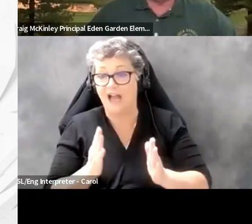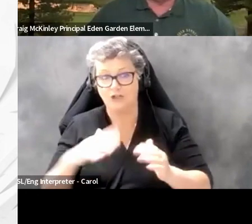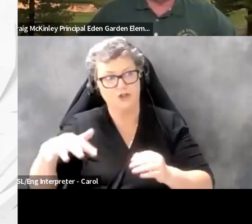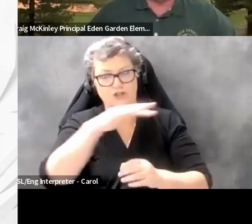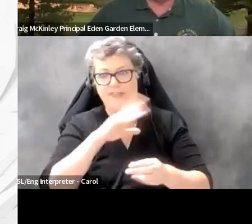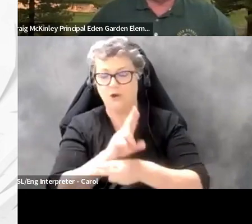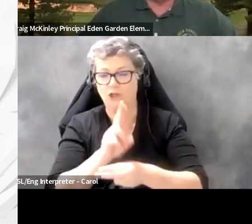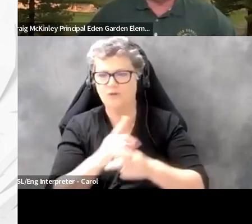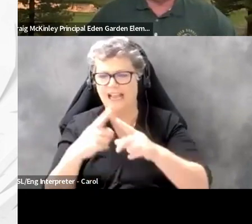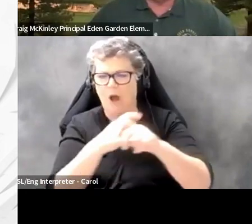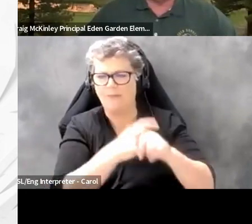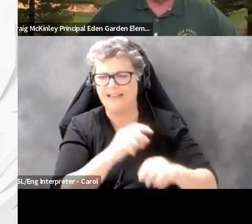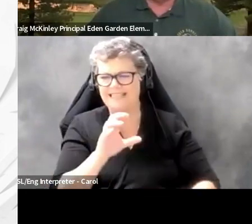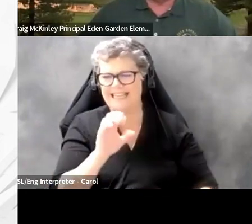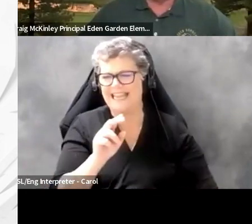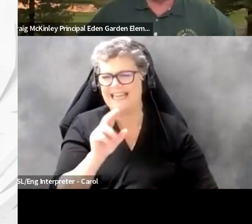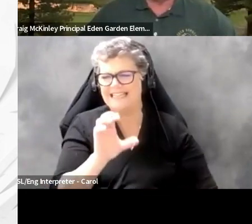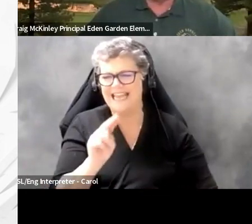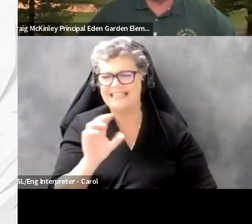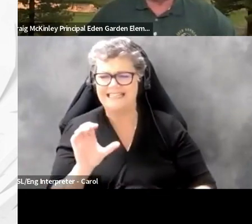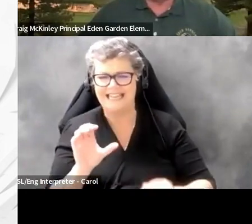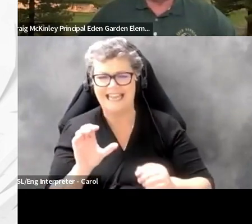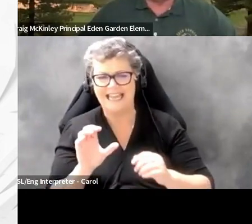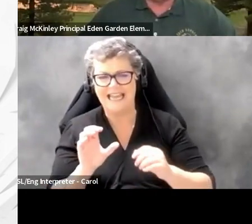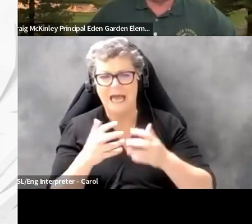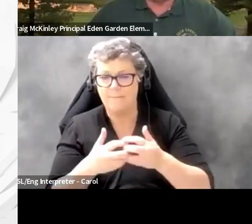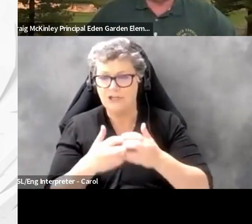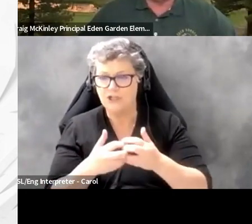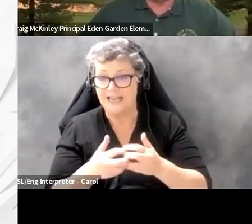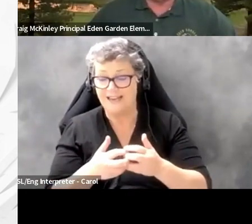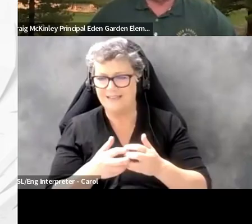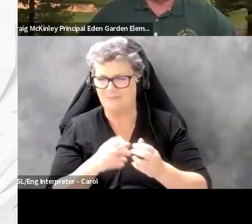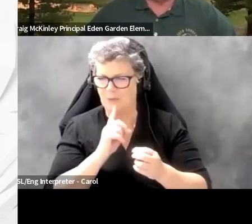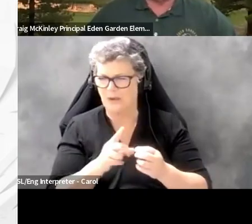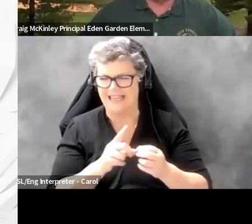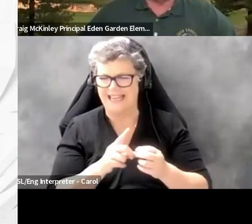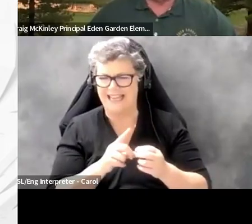complicated C and C machines that boils down to simple input versus output. If the output of your